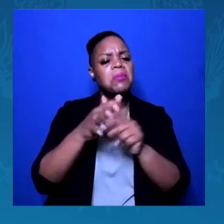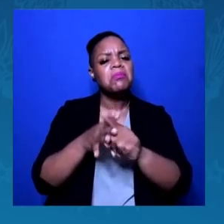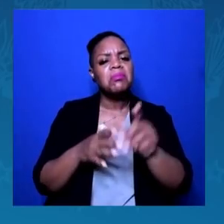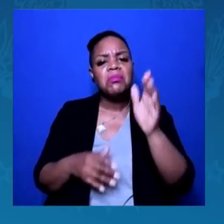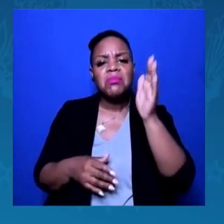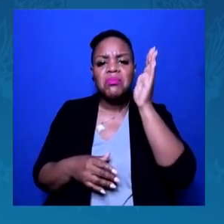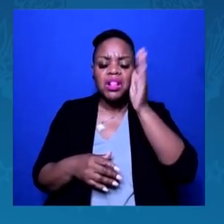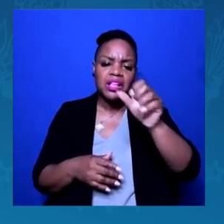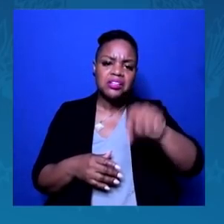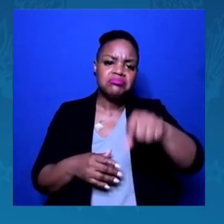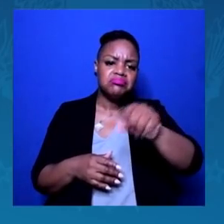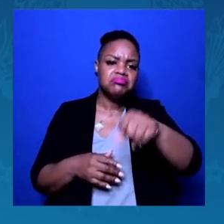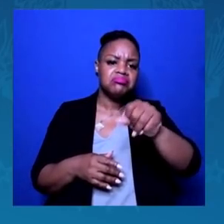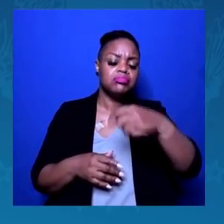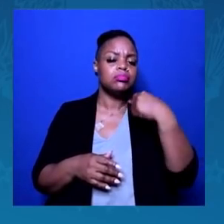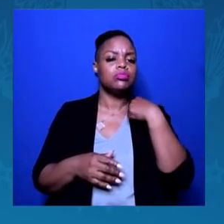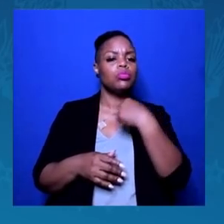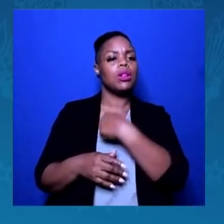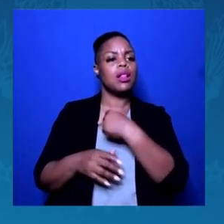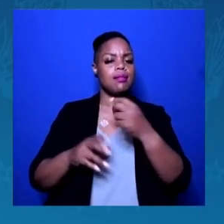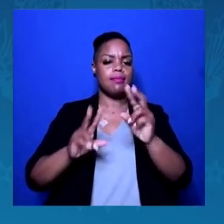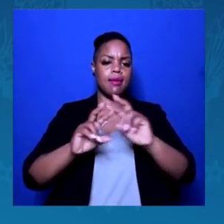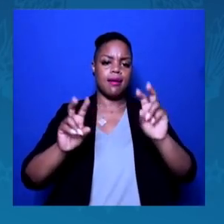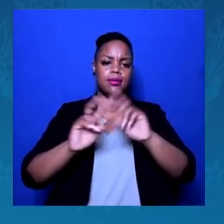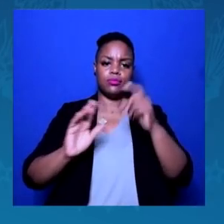that we have to forge new aspects of our relationship.